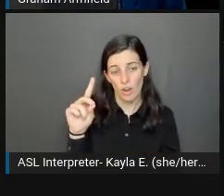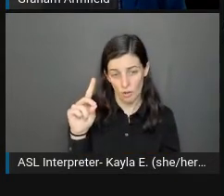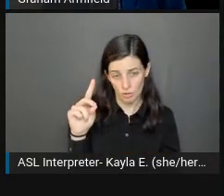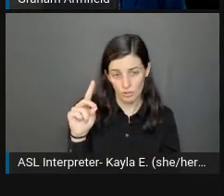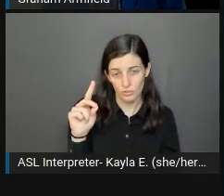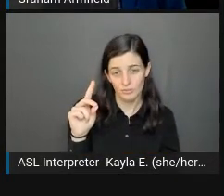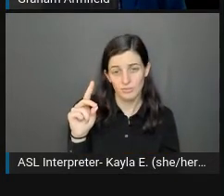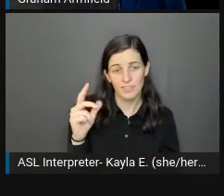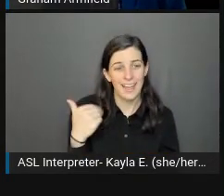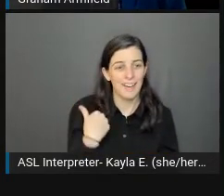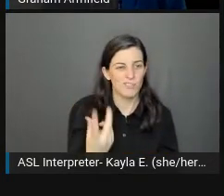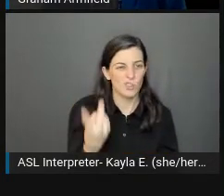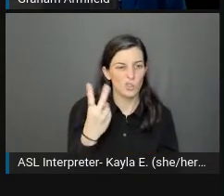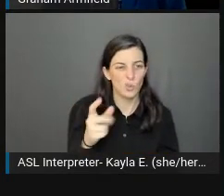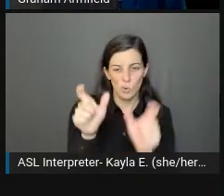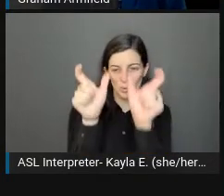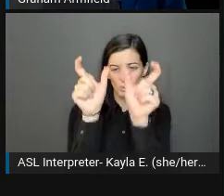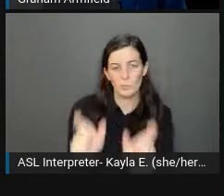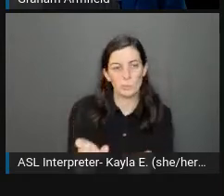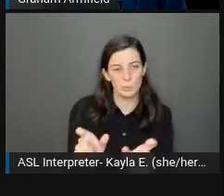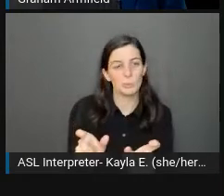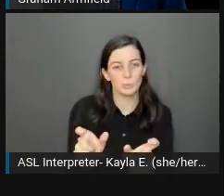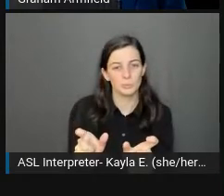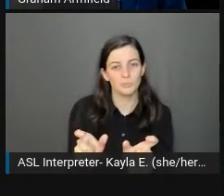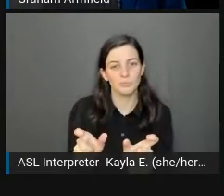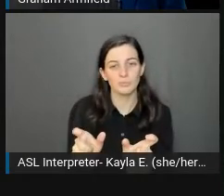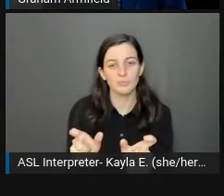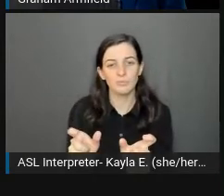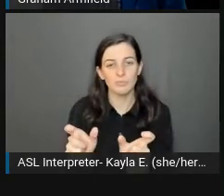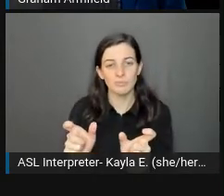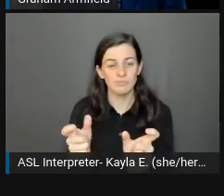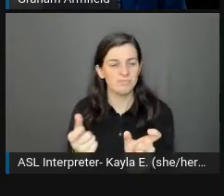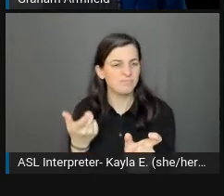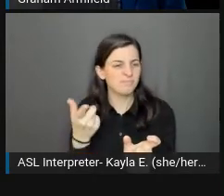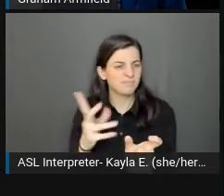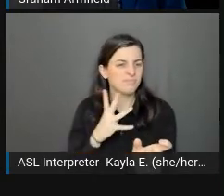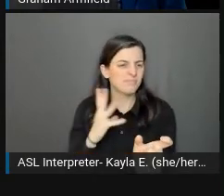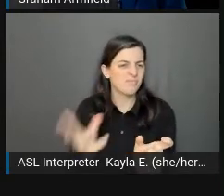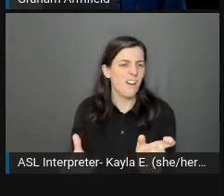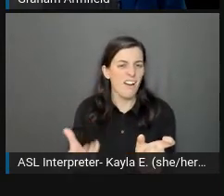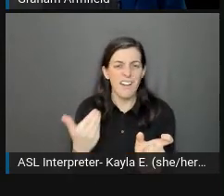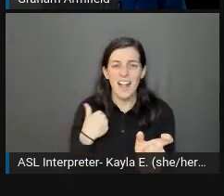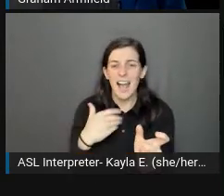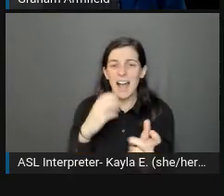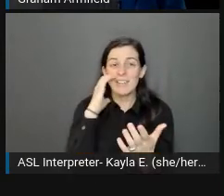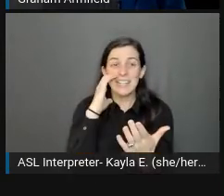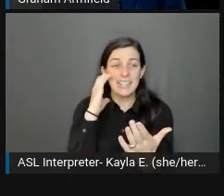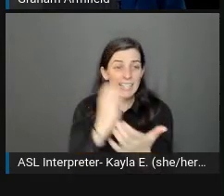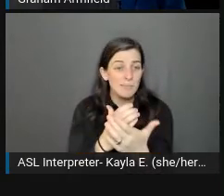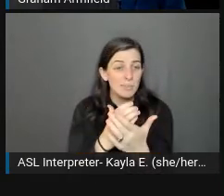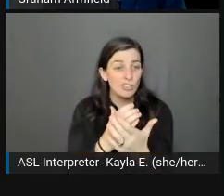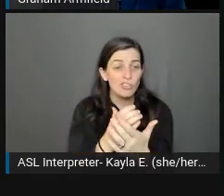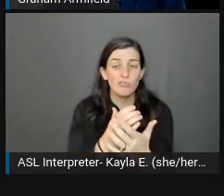Let's move that out the way. These are fine. It's got an image at the top that's got the correct alternate text